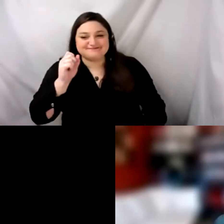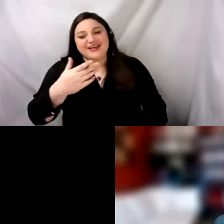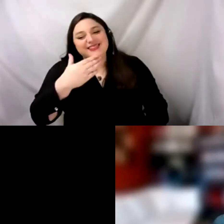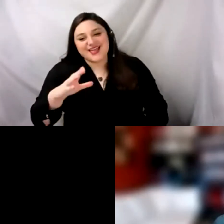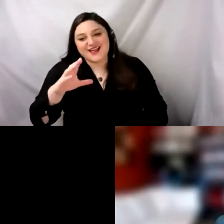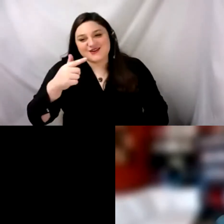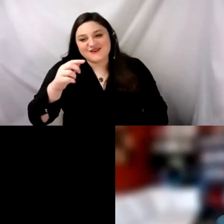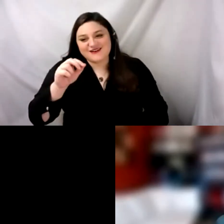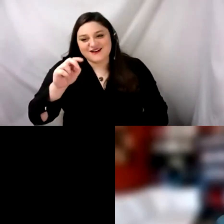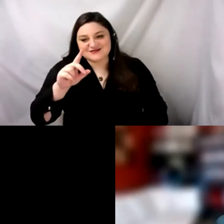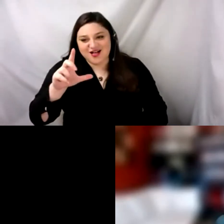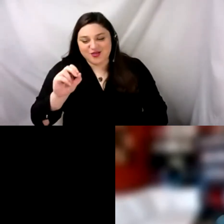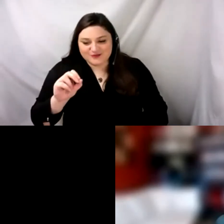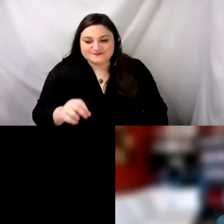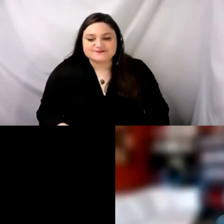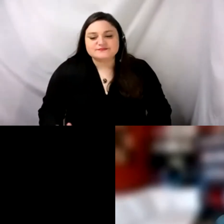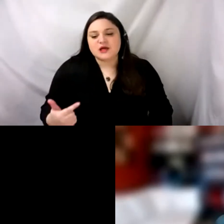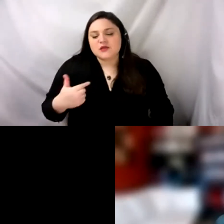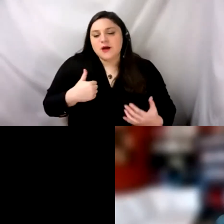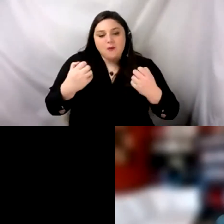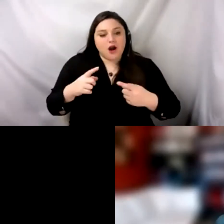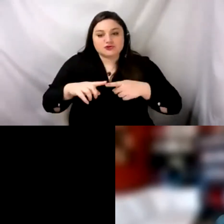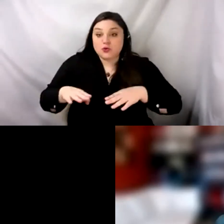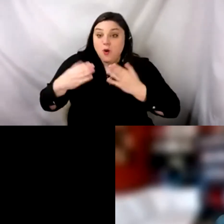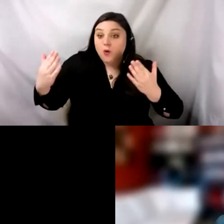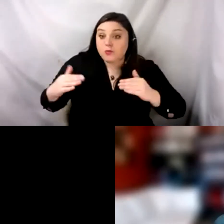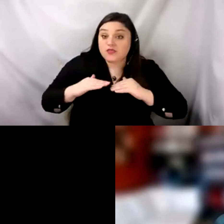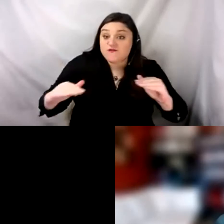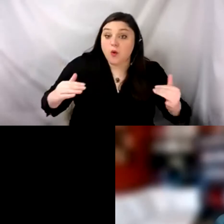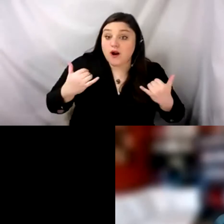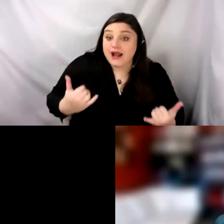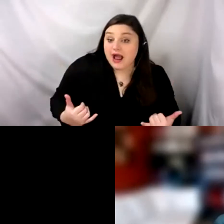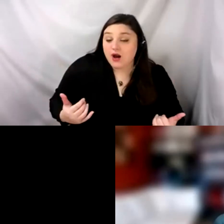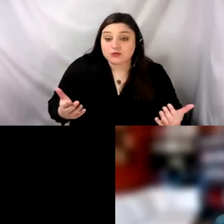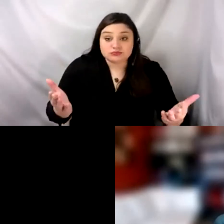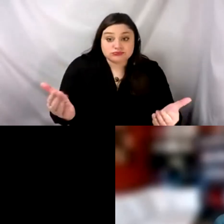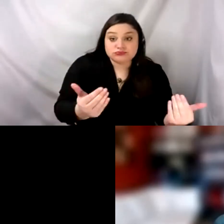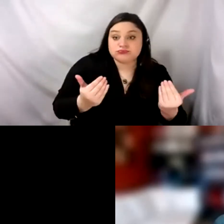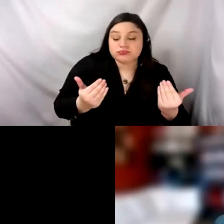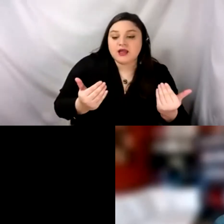I want to open the floor to questions at this point. I have some questions that are in our bank